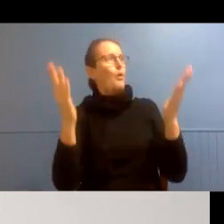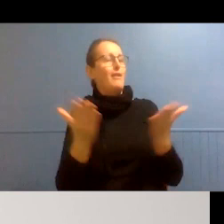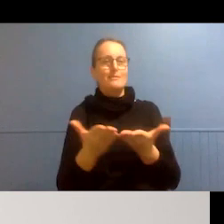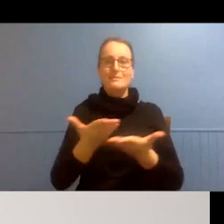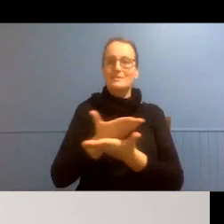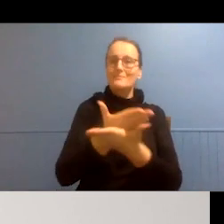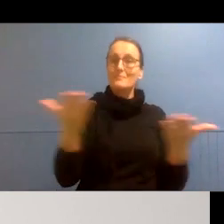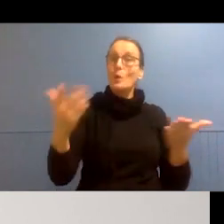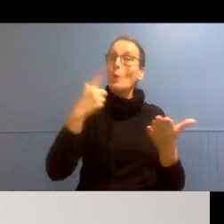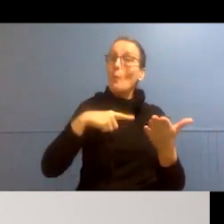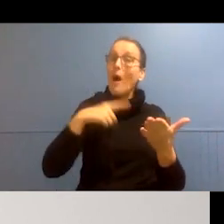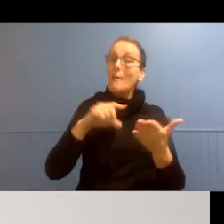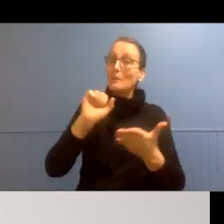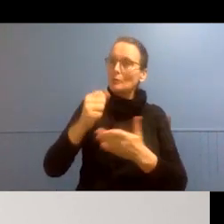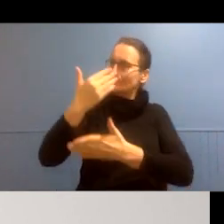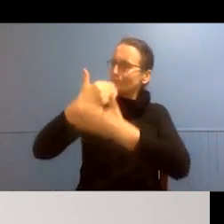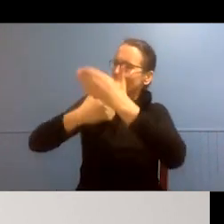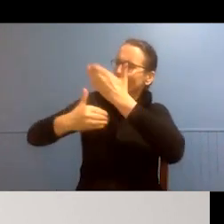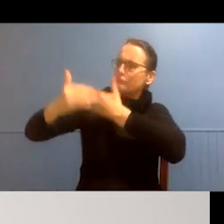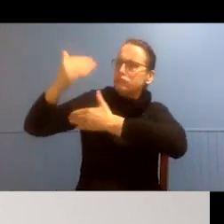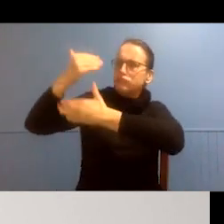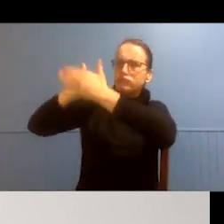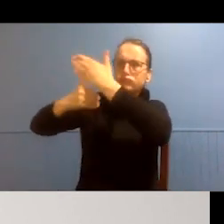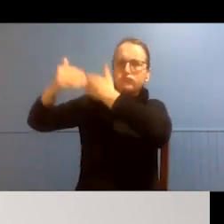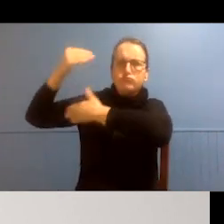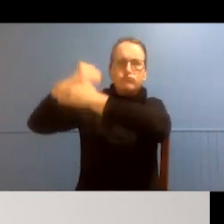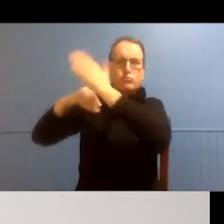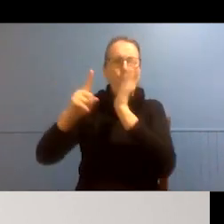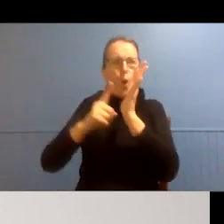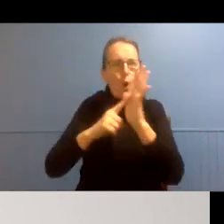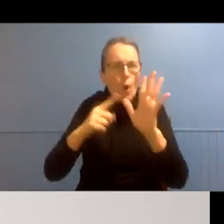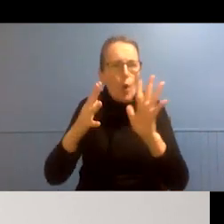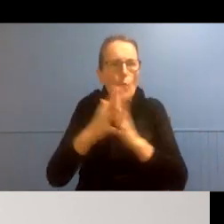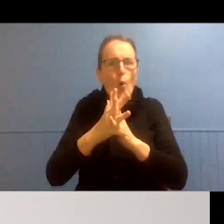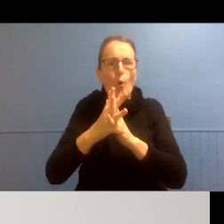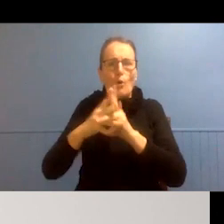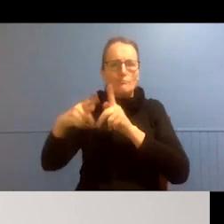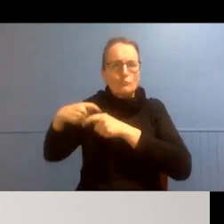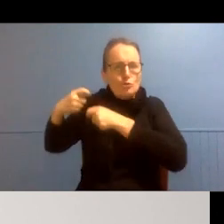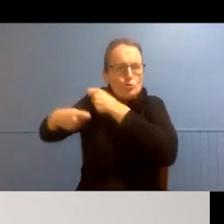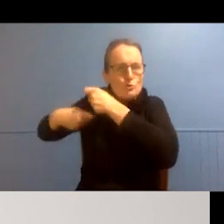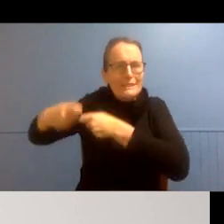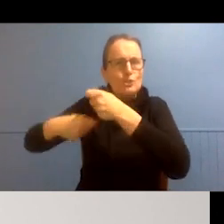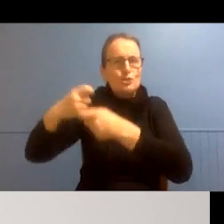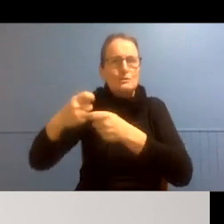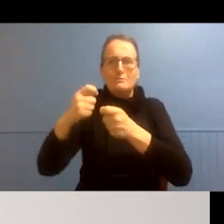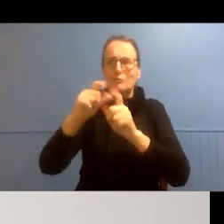generations of law, traditions, and practices. And it's not based on